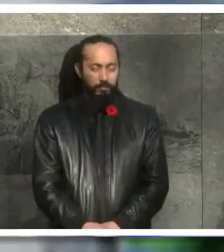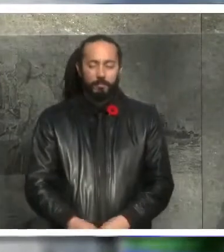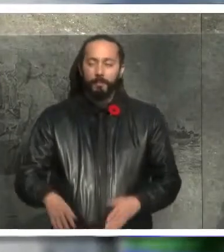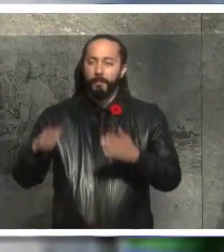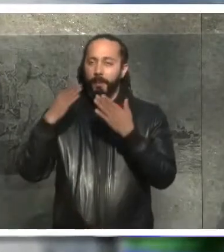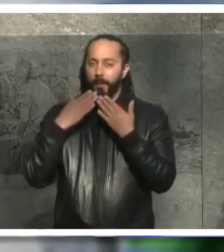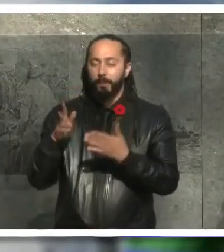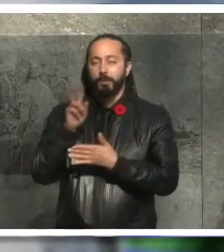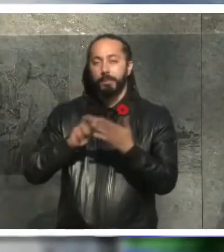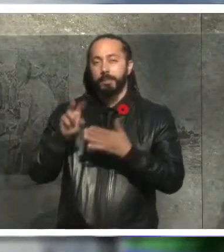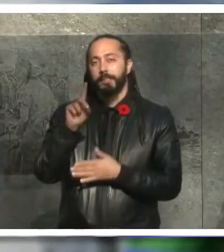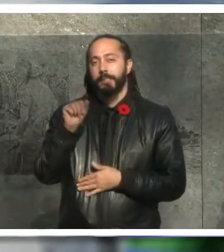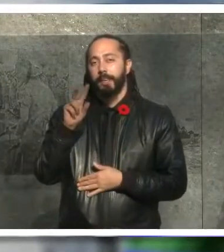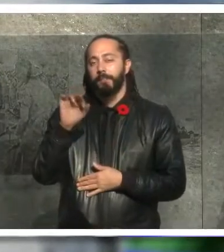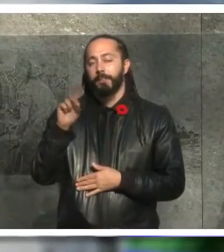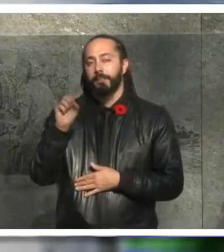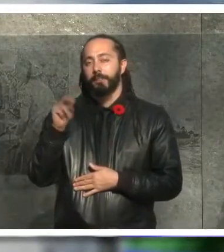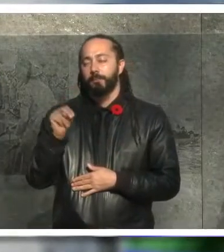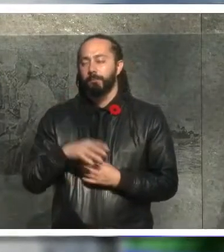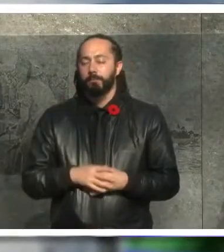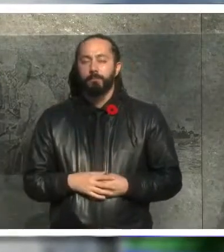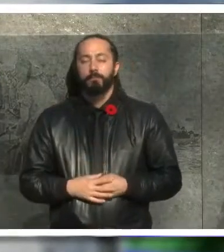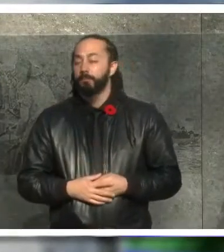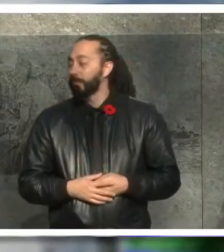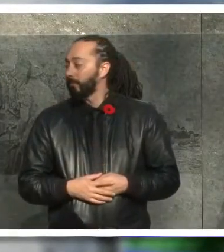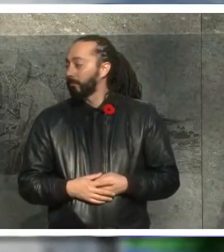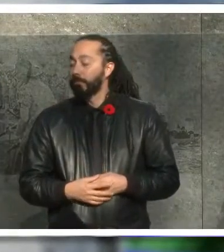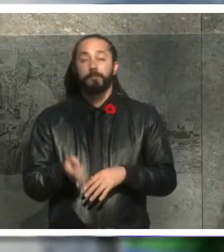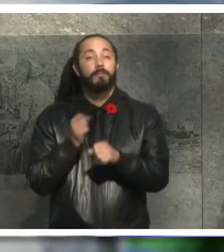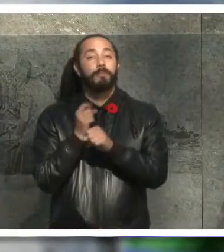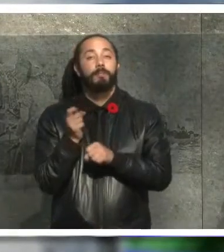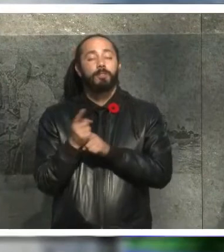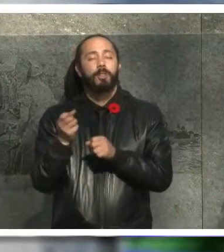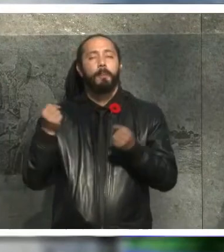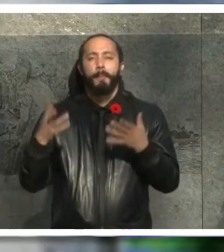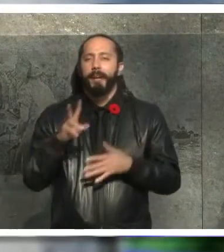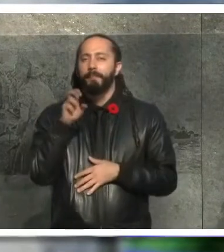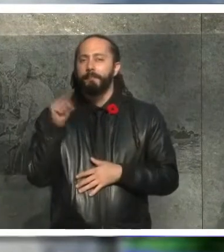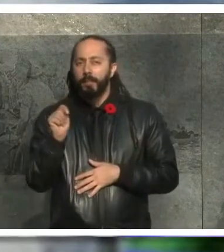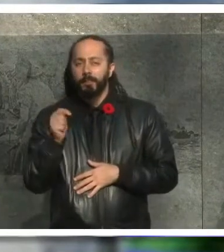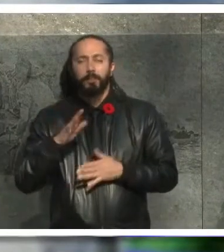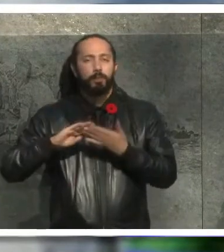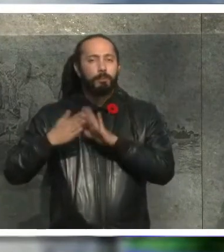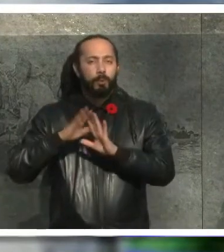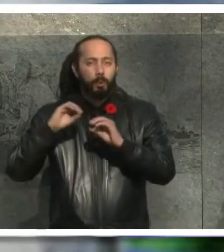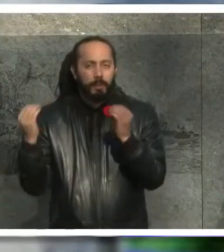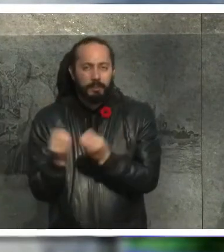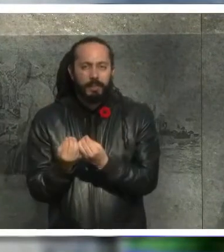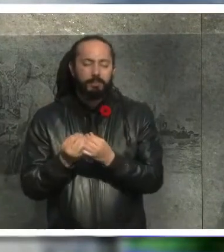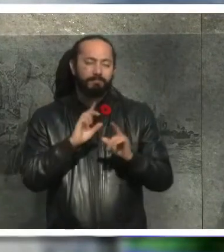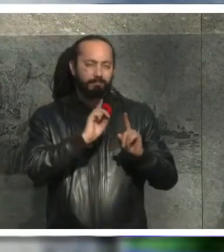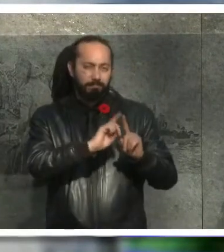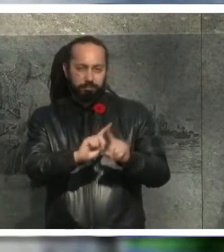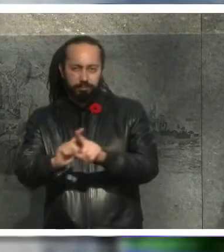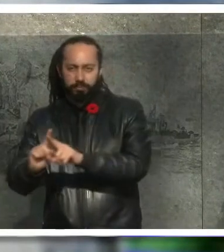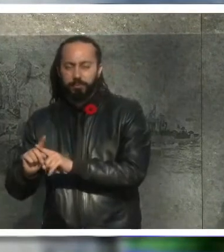Thank you, Secretary Davidson. Every year a number of veterans and community organizations as well as